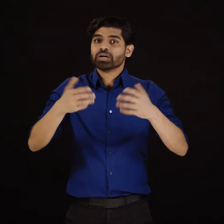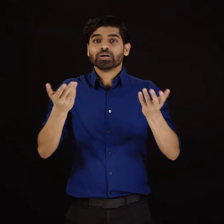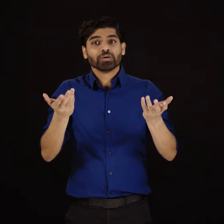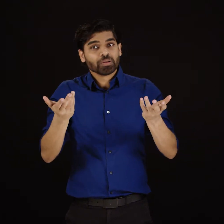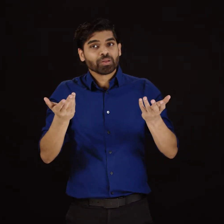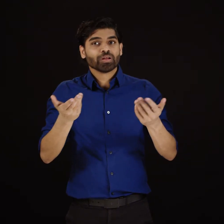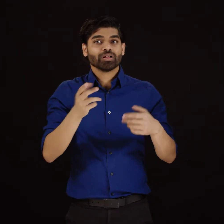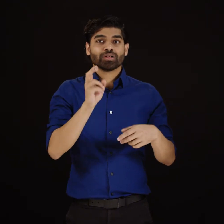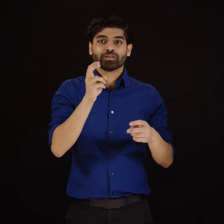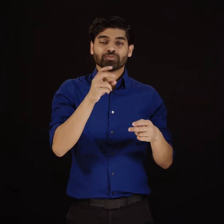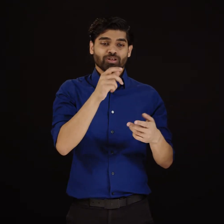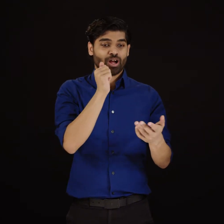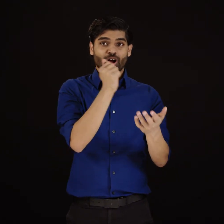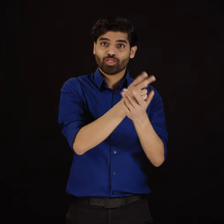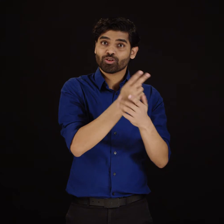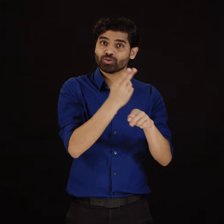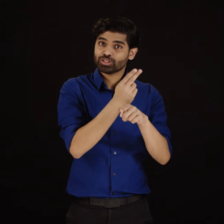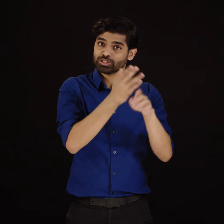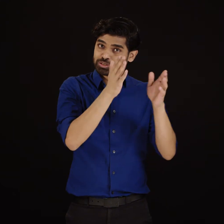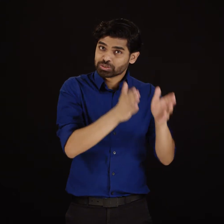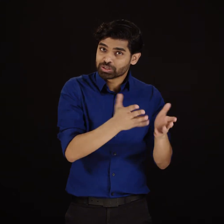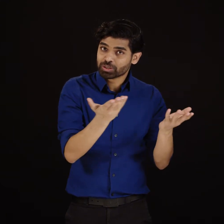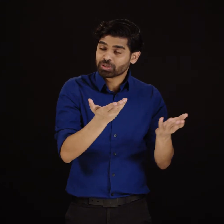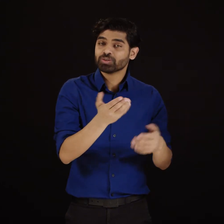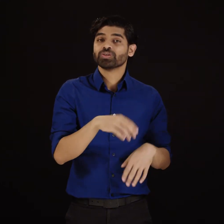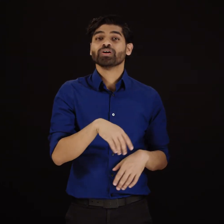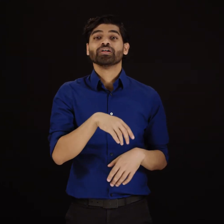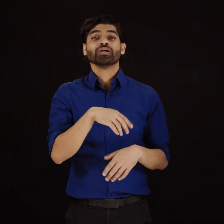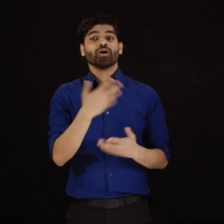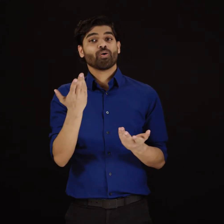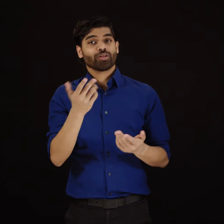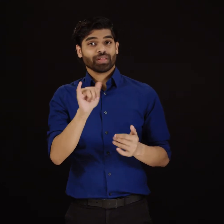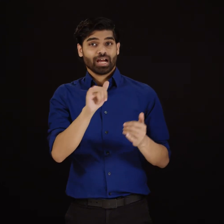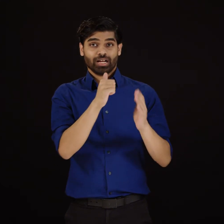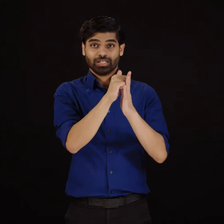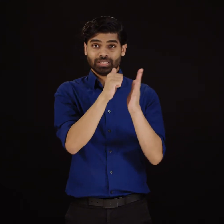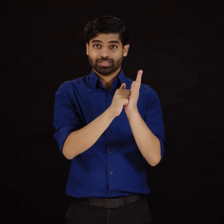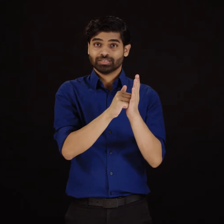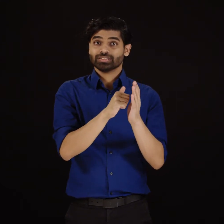device user does not have permission to make changes or make decisions affecting